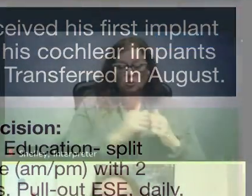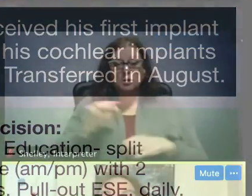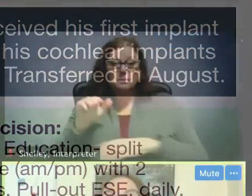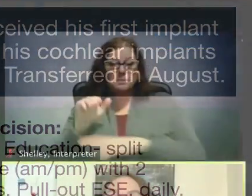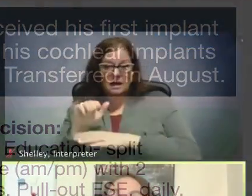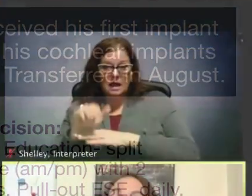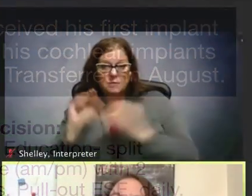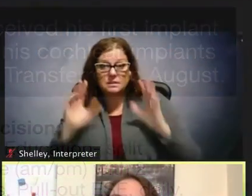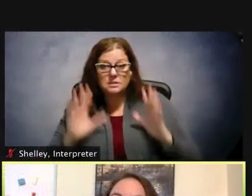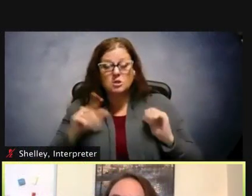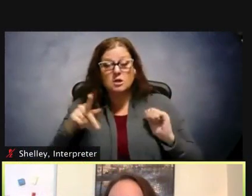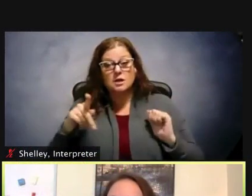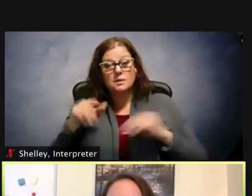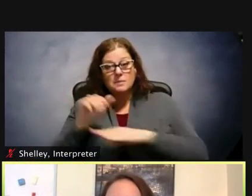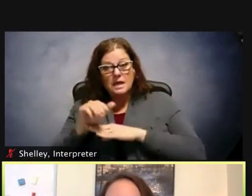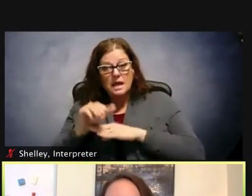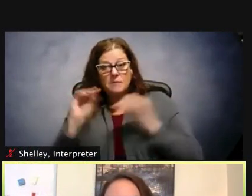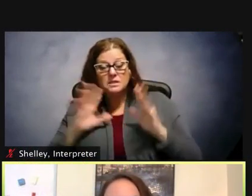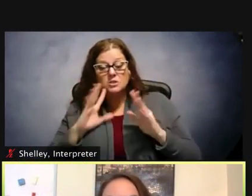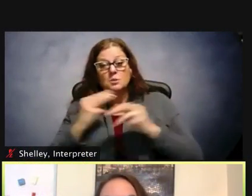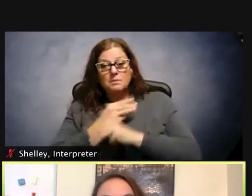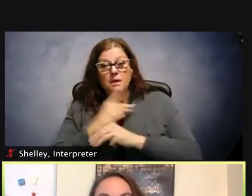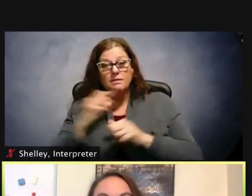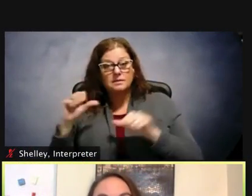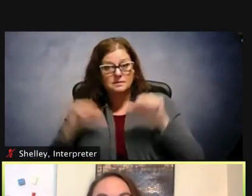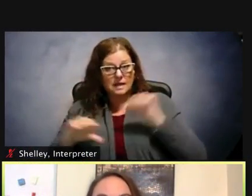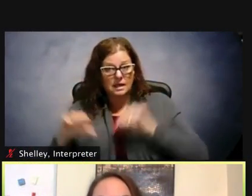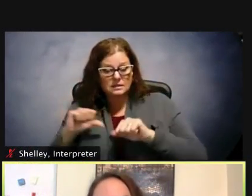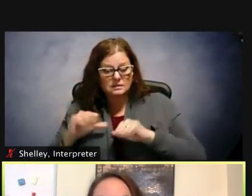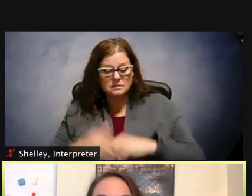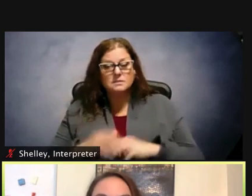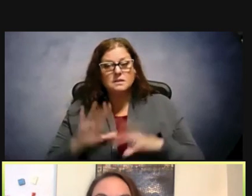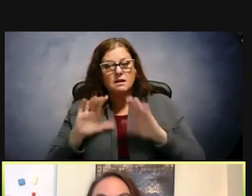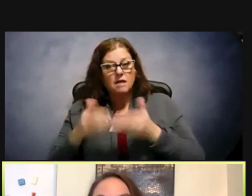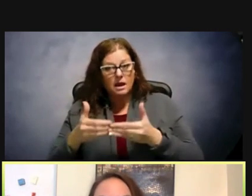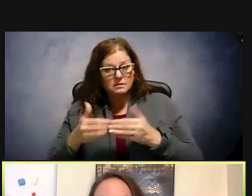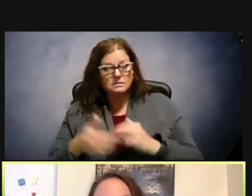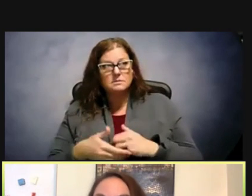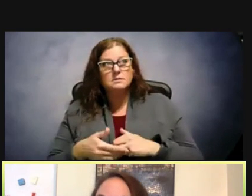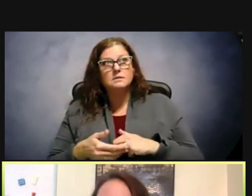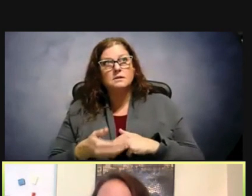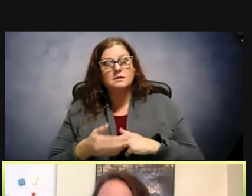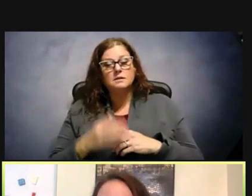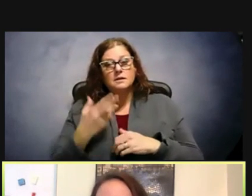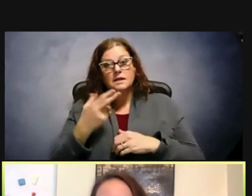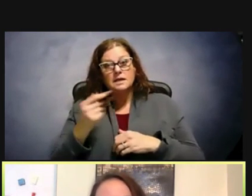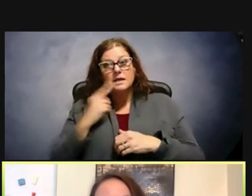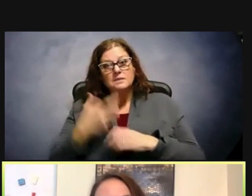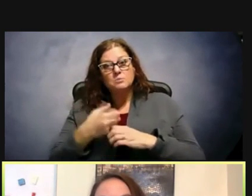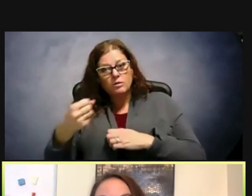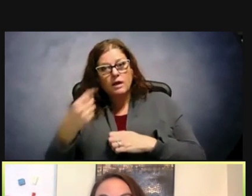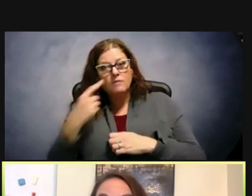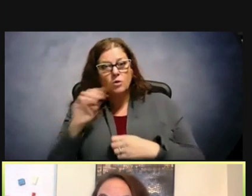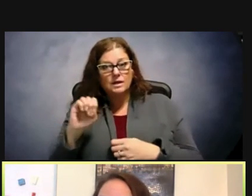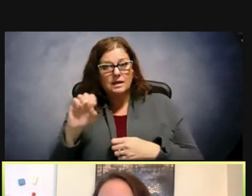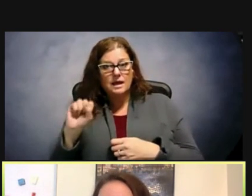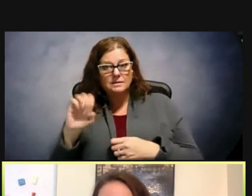That PM teacher is that math and science class. He does get pulled out for ESE every single day